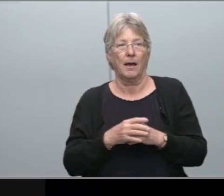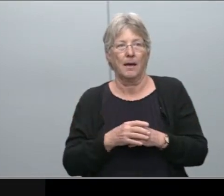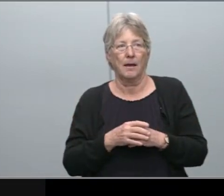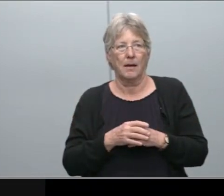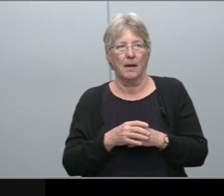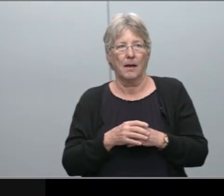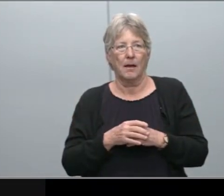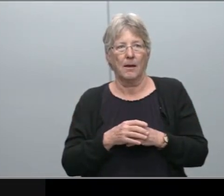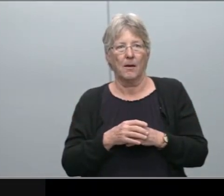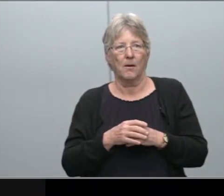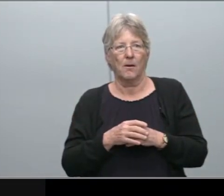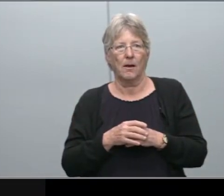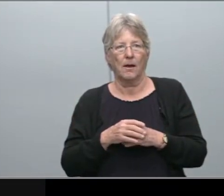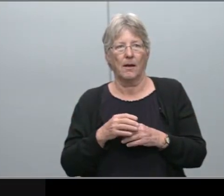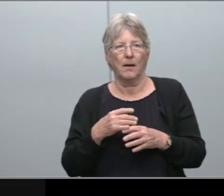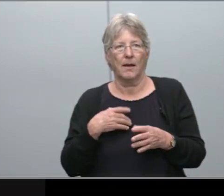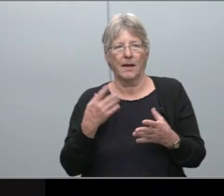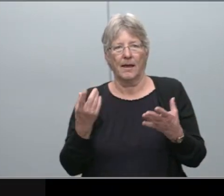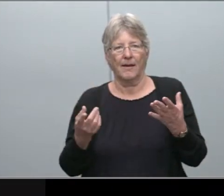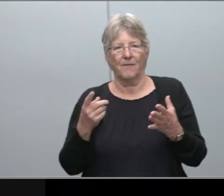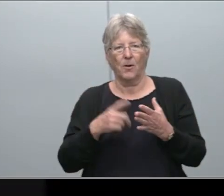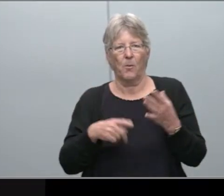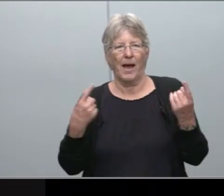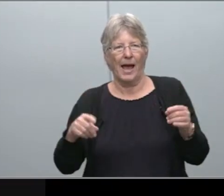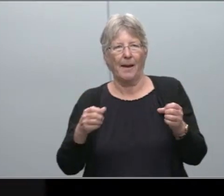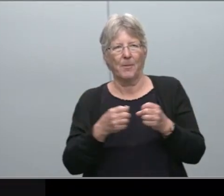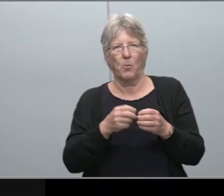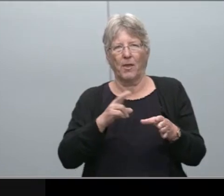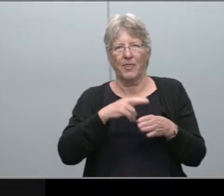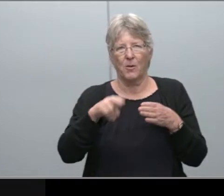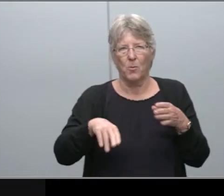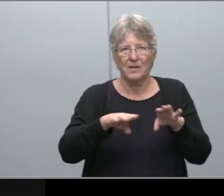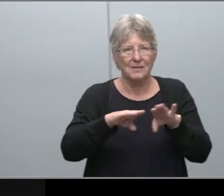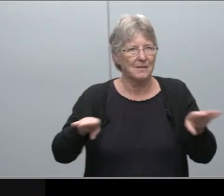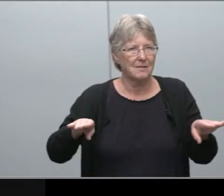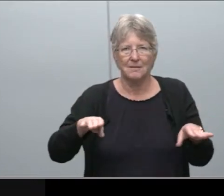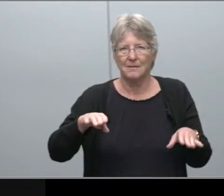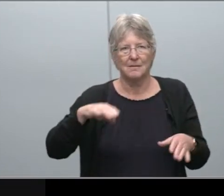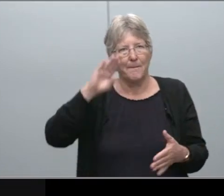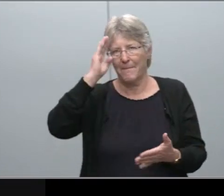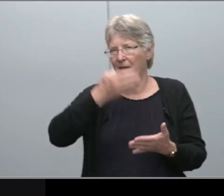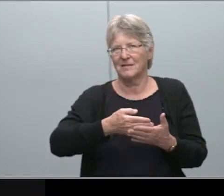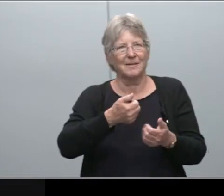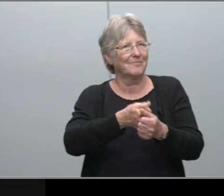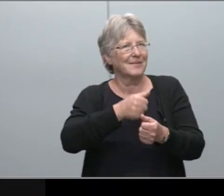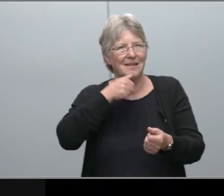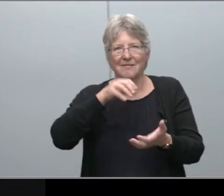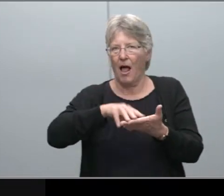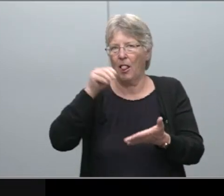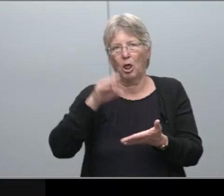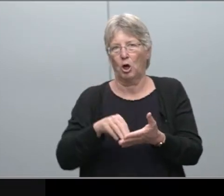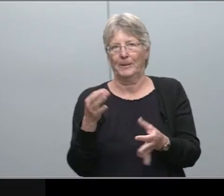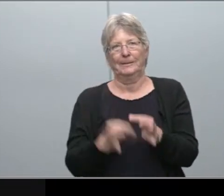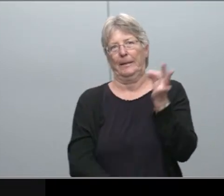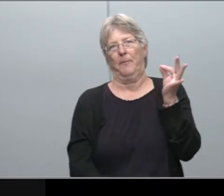Thank you for letting me talk. Well, thank you so much. I really appreciate you sharing.